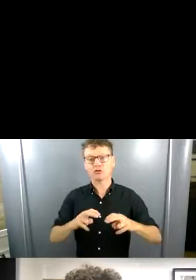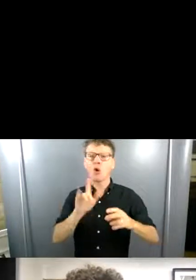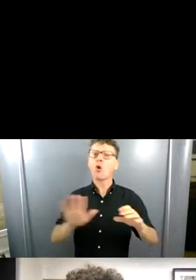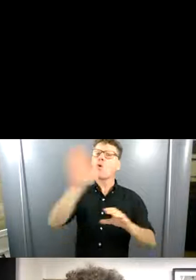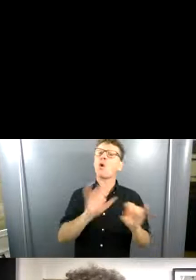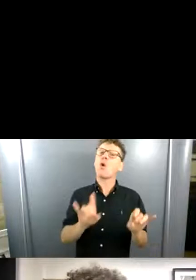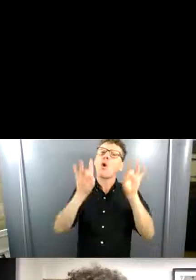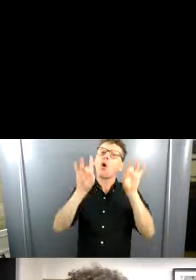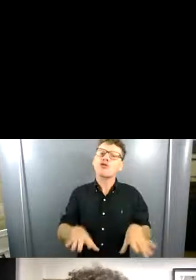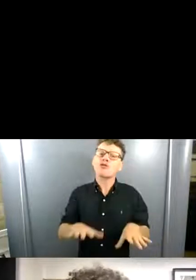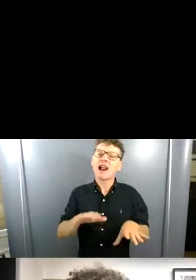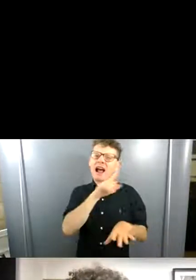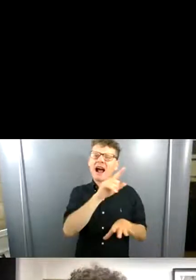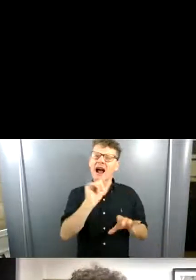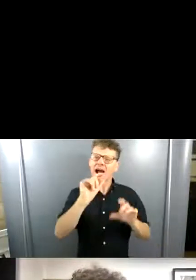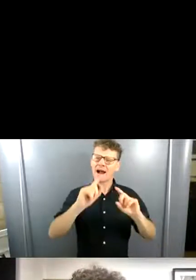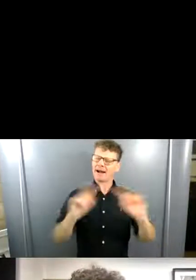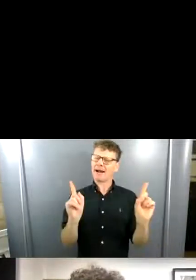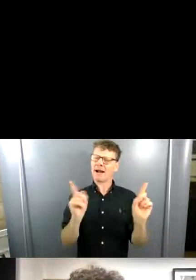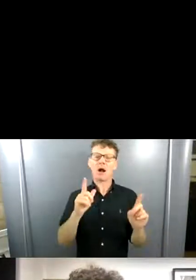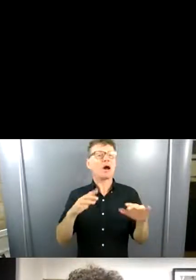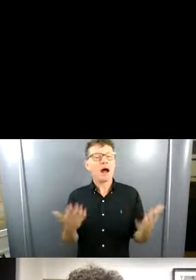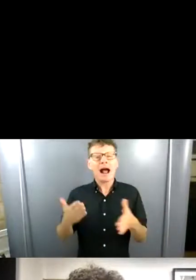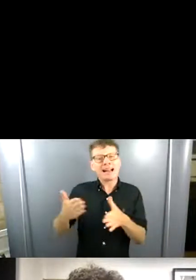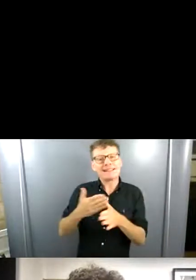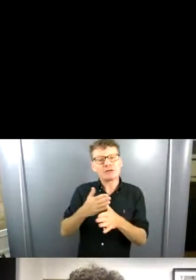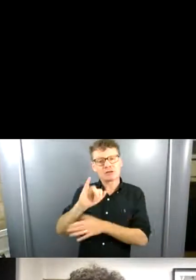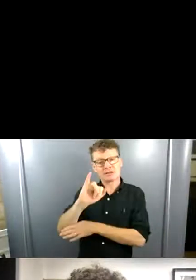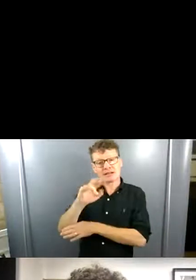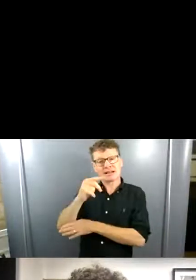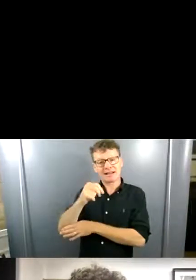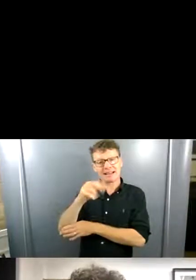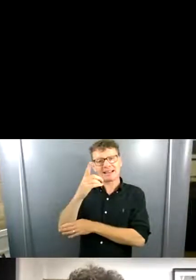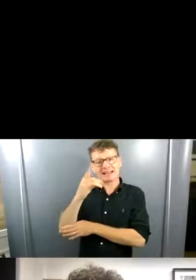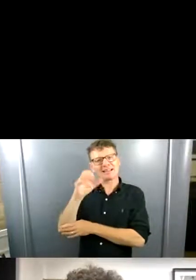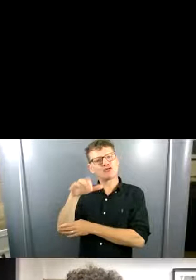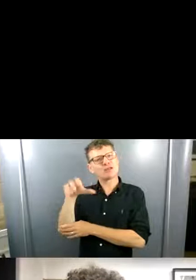in that many indigenous languages are still spoken there in fact in the most recent national survey